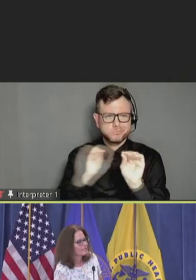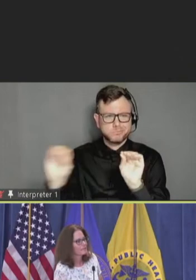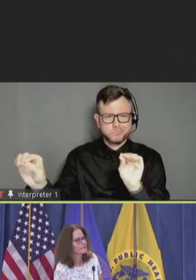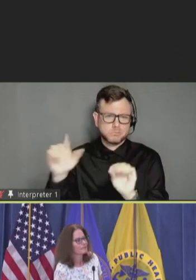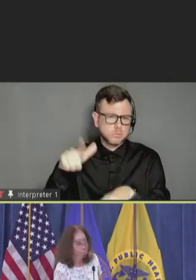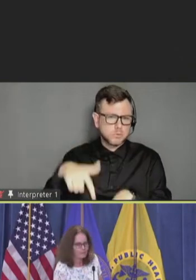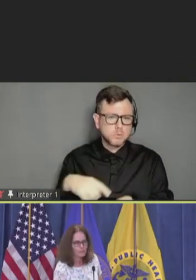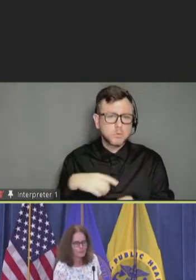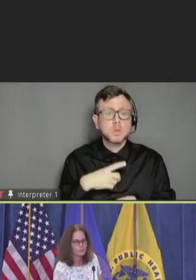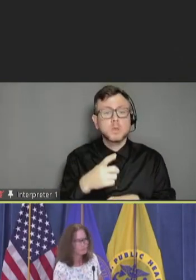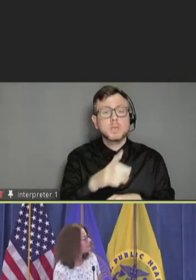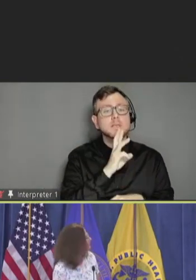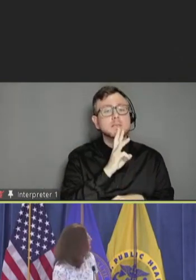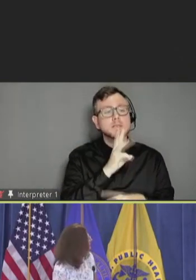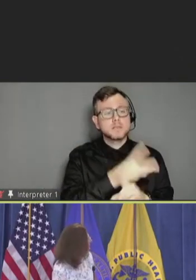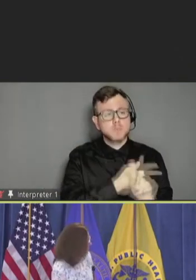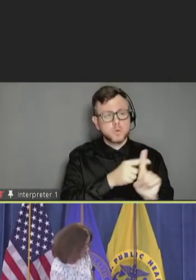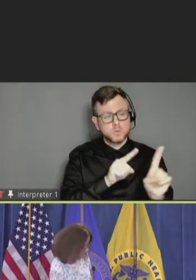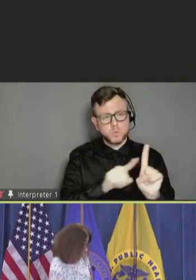6 months to 11-year-olds.